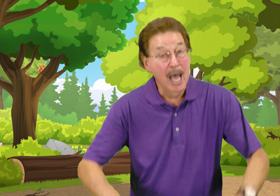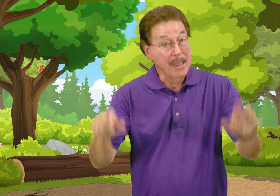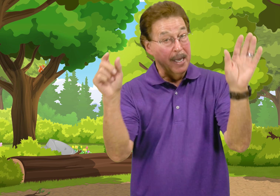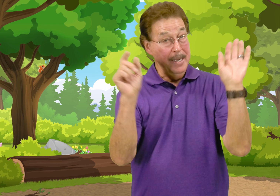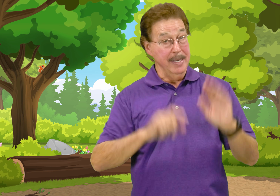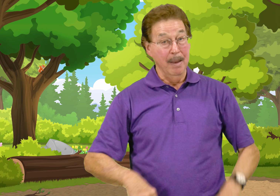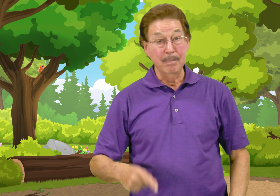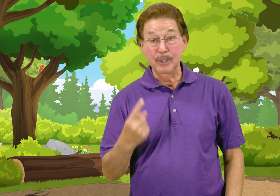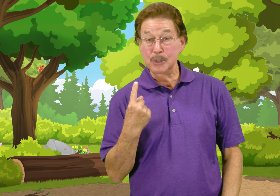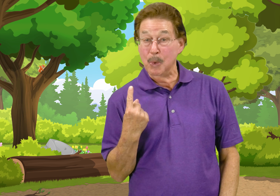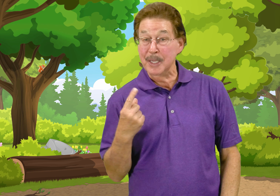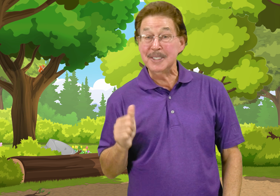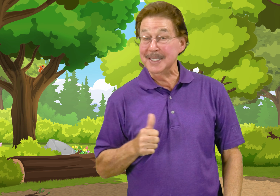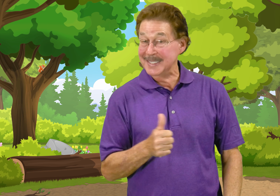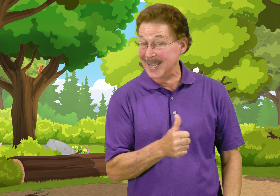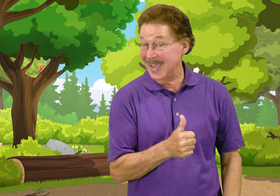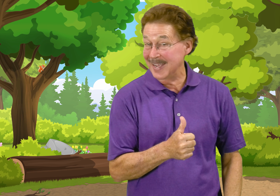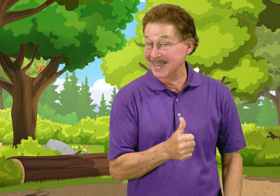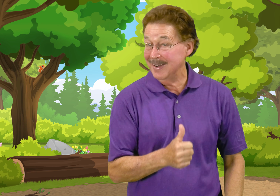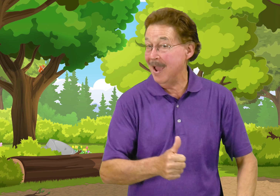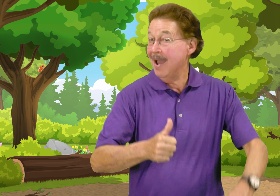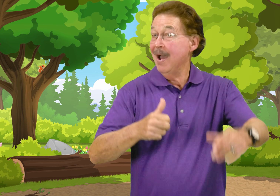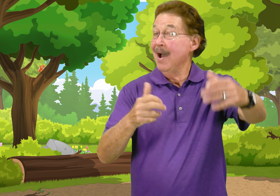The numbers 1 to 10